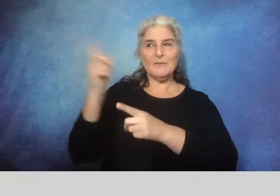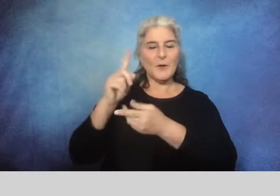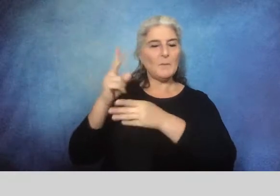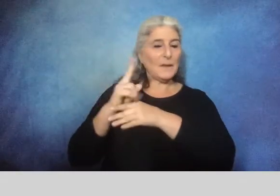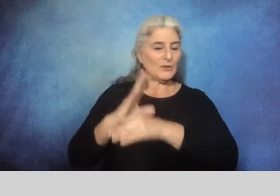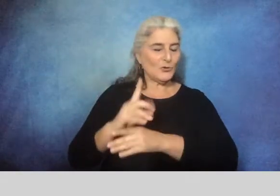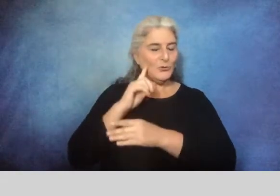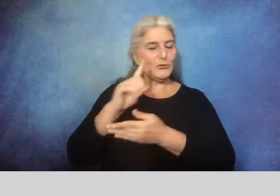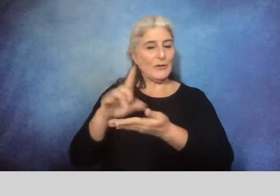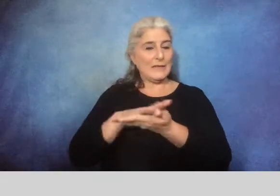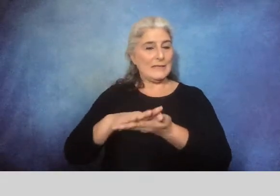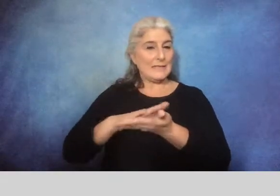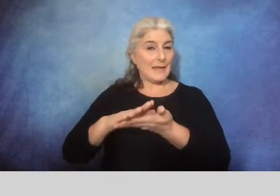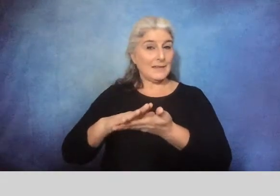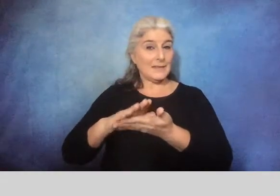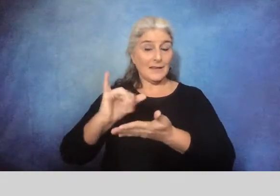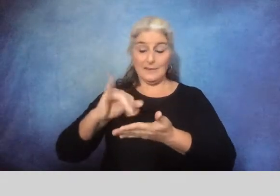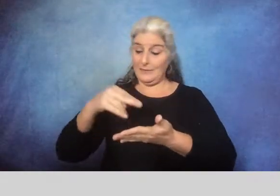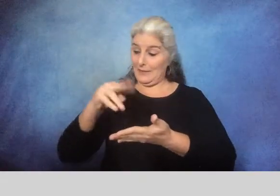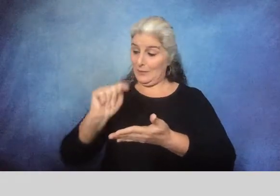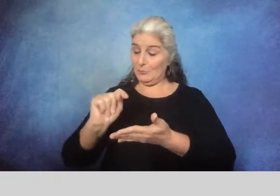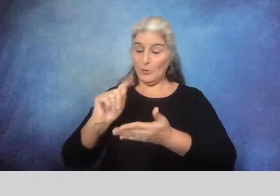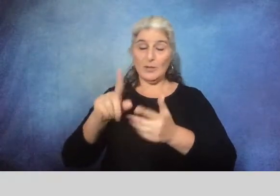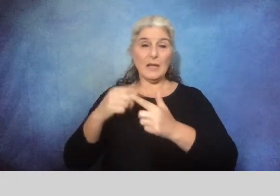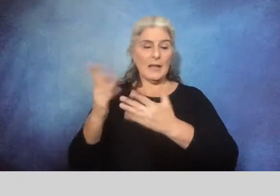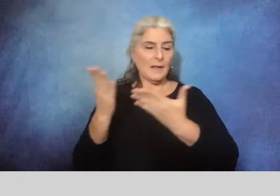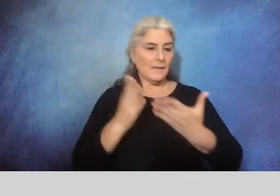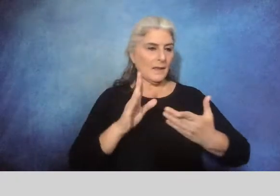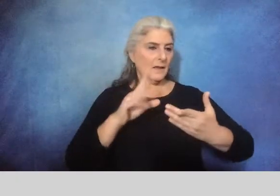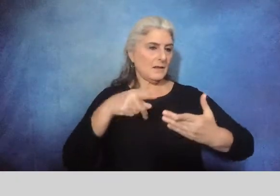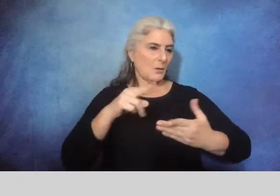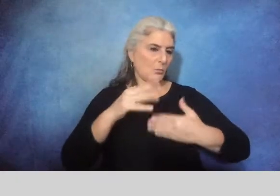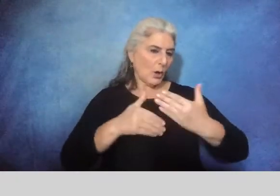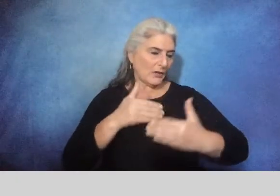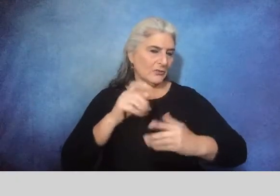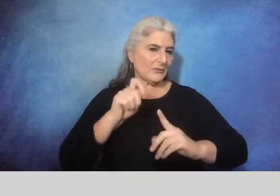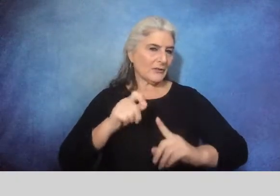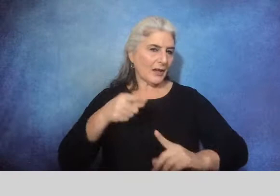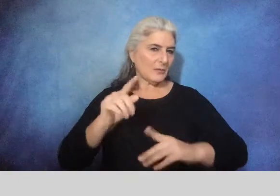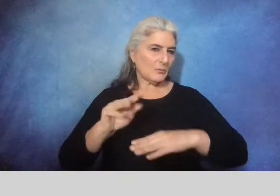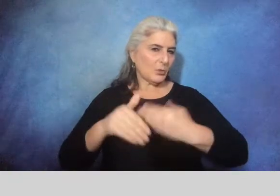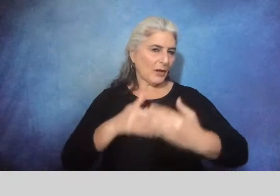and then the next step processor processor.process function processes the data.